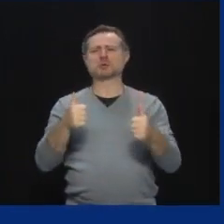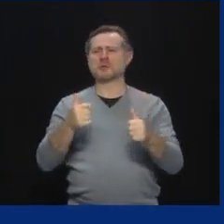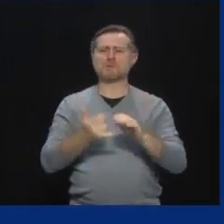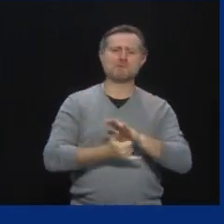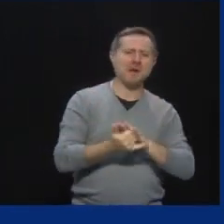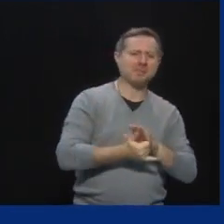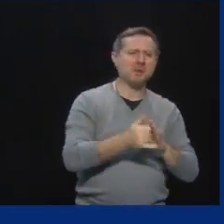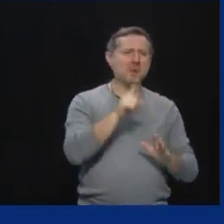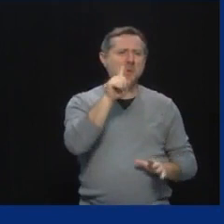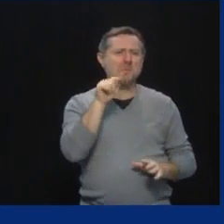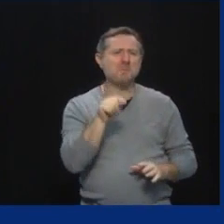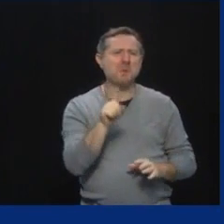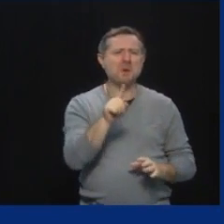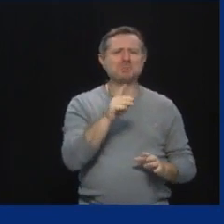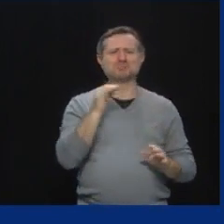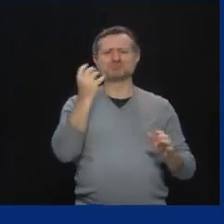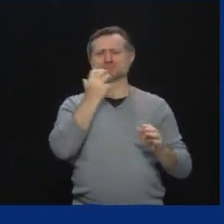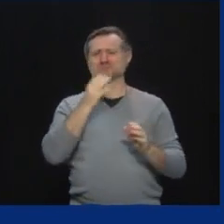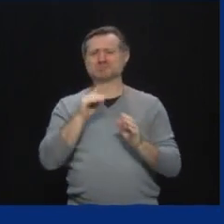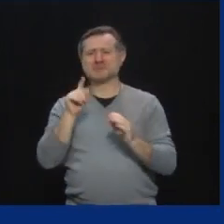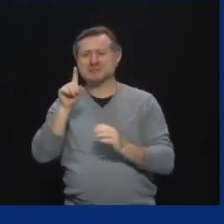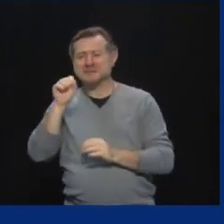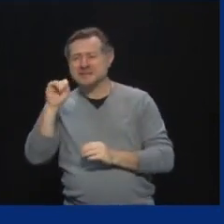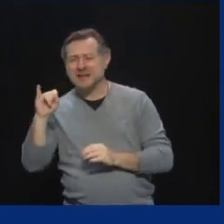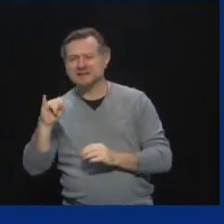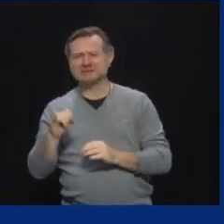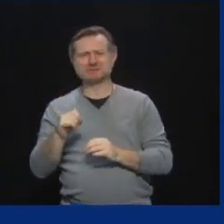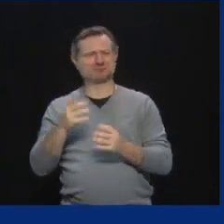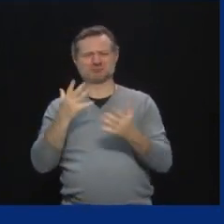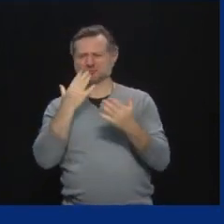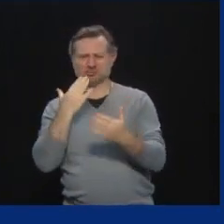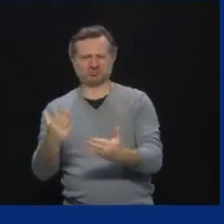And even Staten Island is doing very well uh in particular given that they